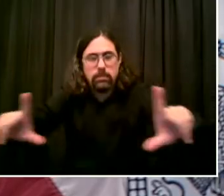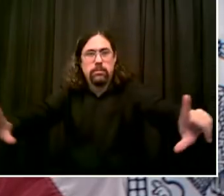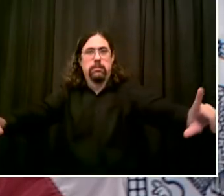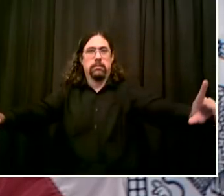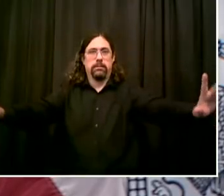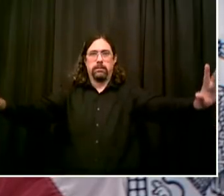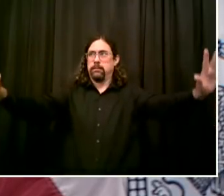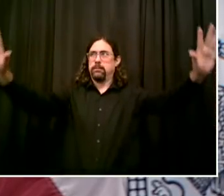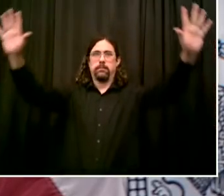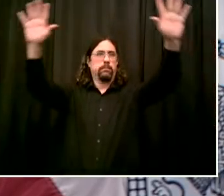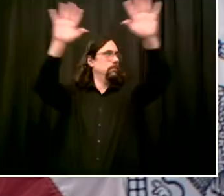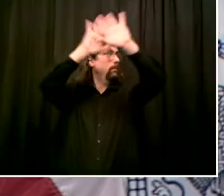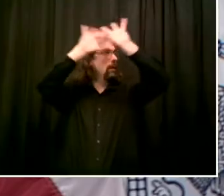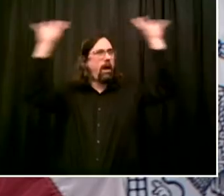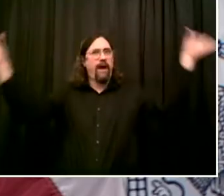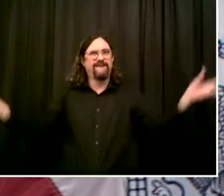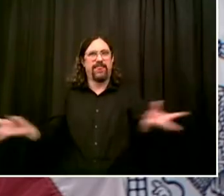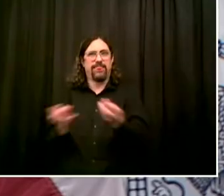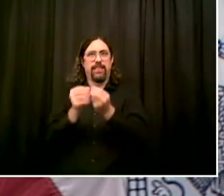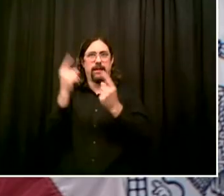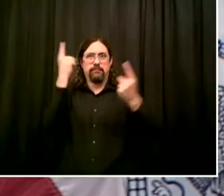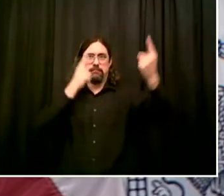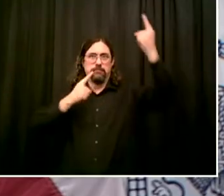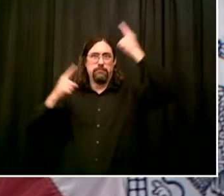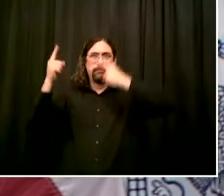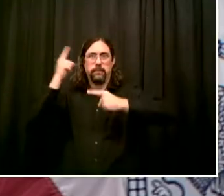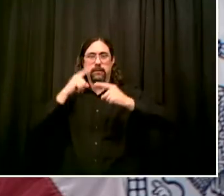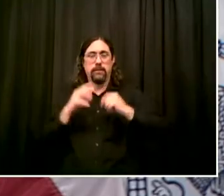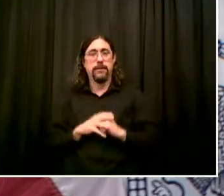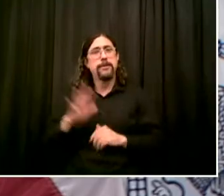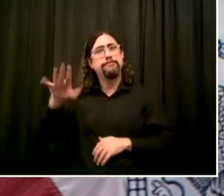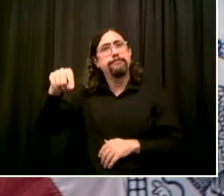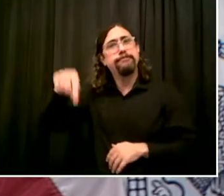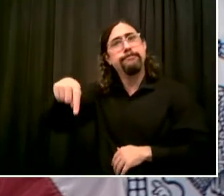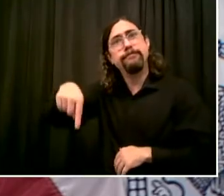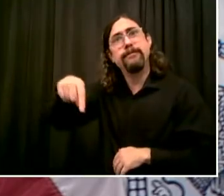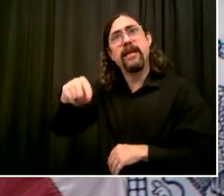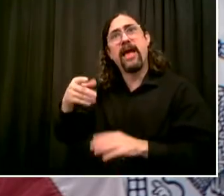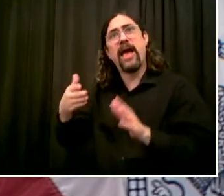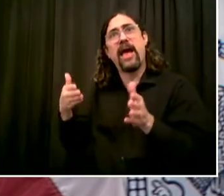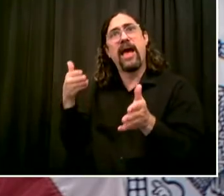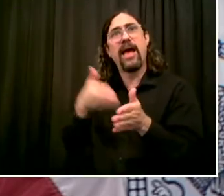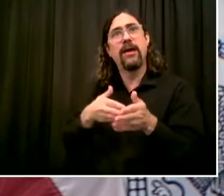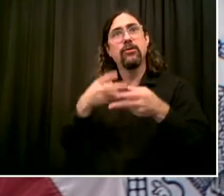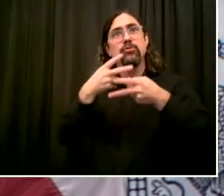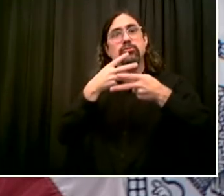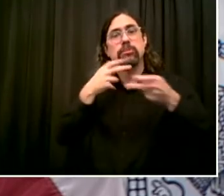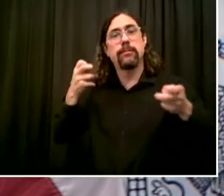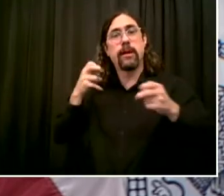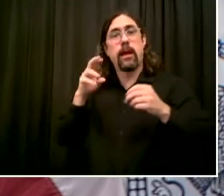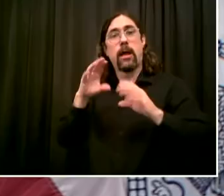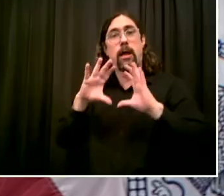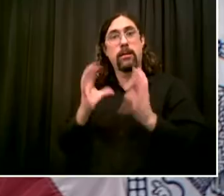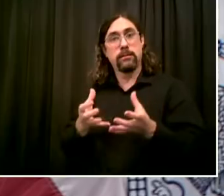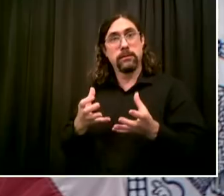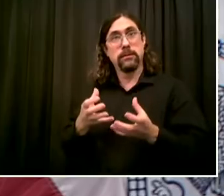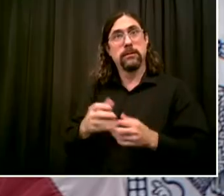WAS NOT JUST BASED ON CURRENT EVENTS . IT IS SOMETHING THE COMMISSIONER HAVE BEEN